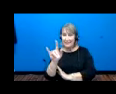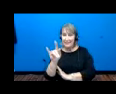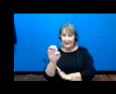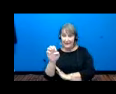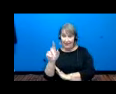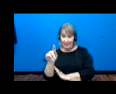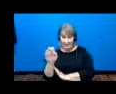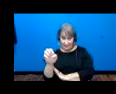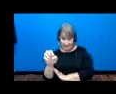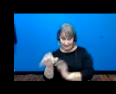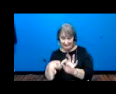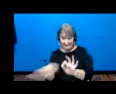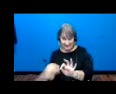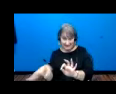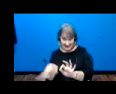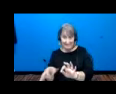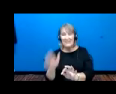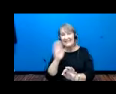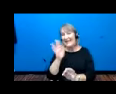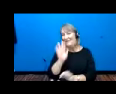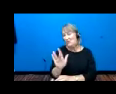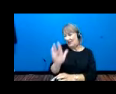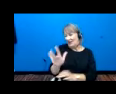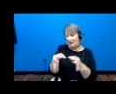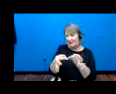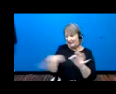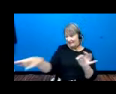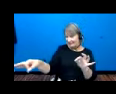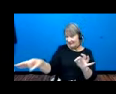And we'll actually get one of our co-hosts to put this link in the chat,